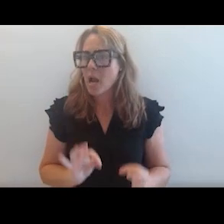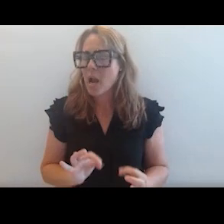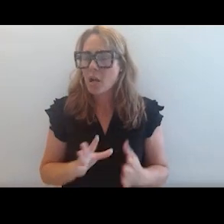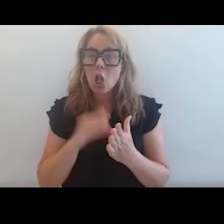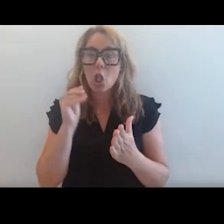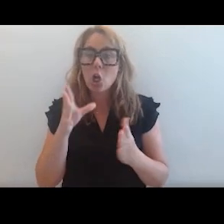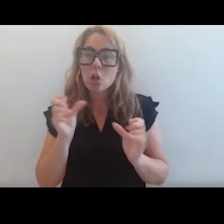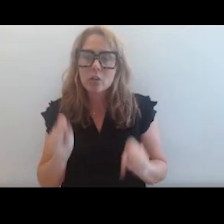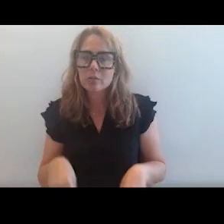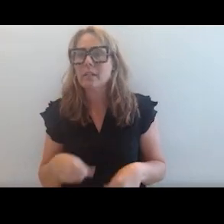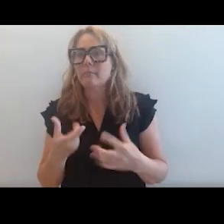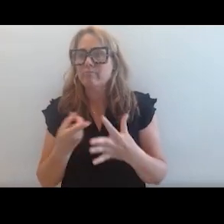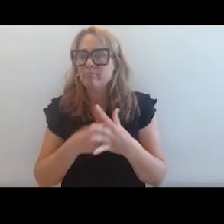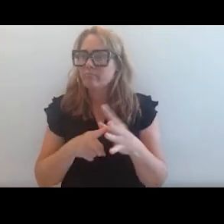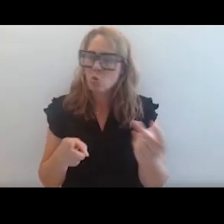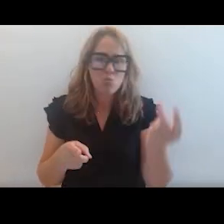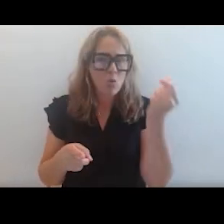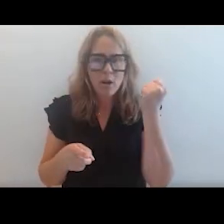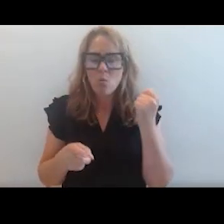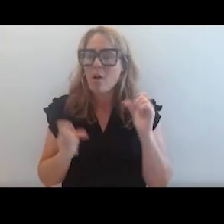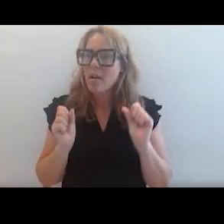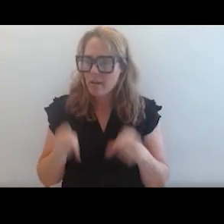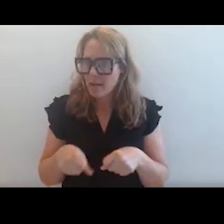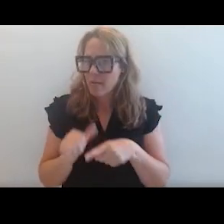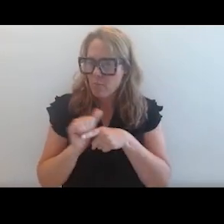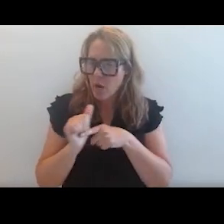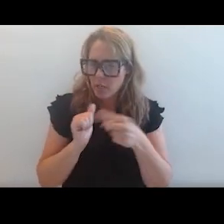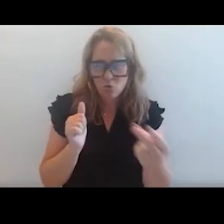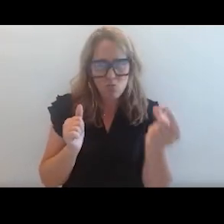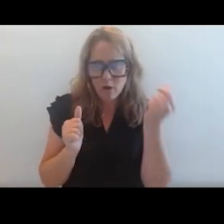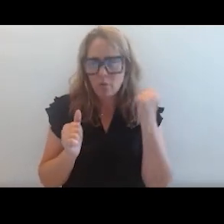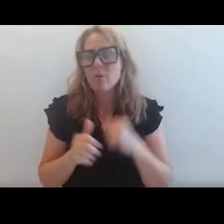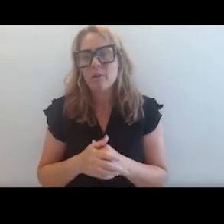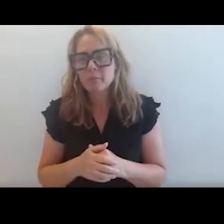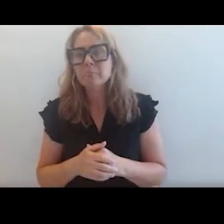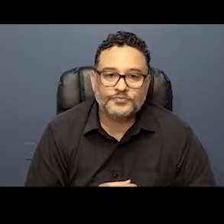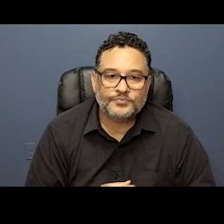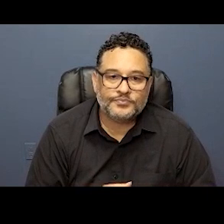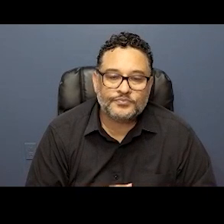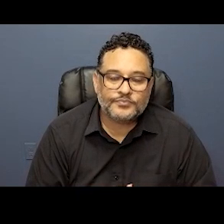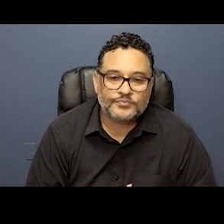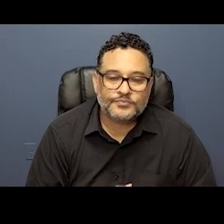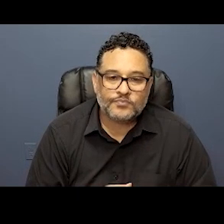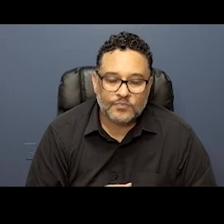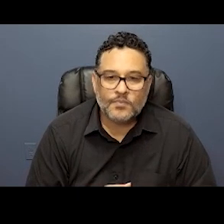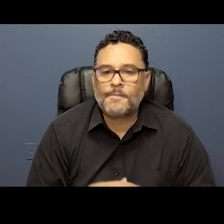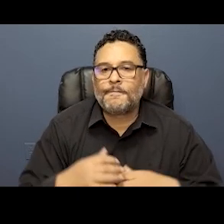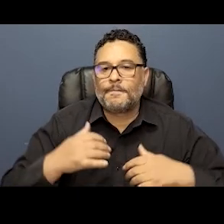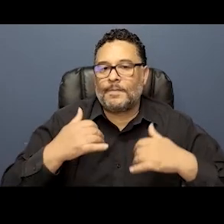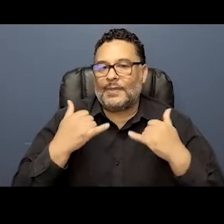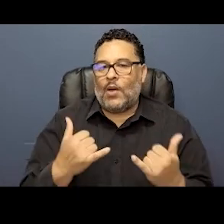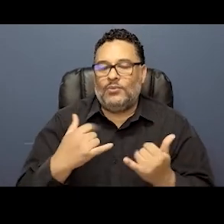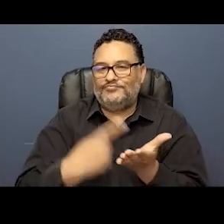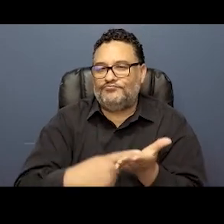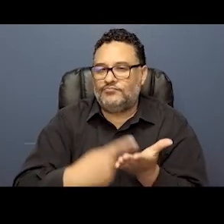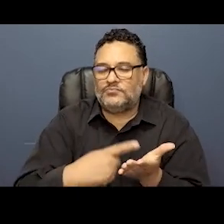the learner can put into practice right away. [Rachel] Now, let’s talk about structure. One of